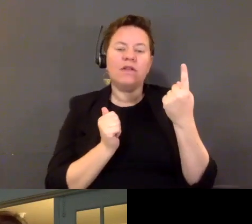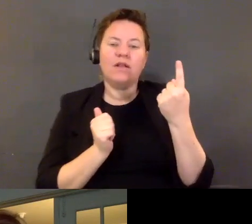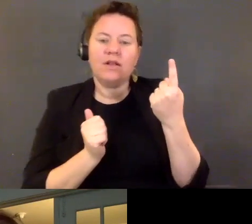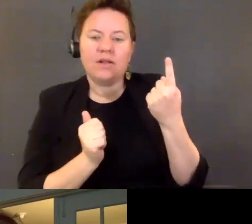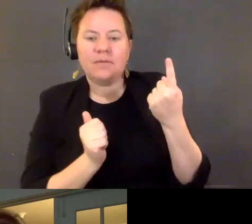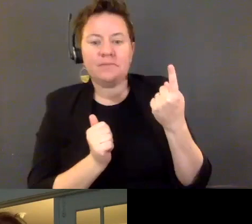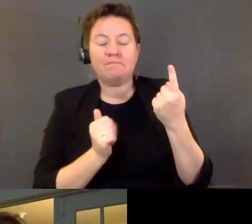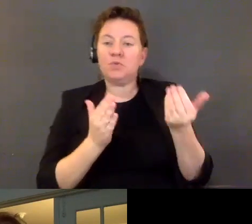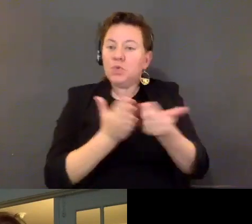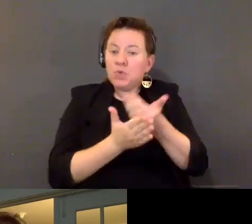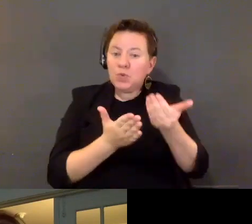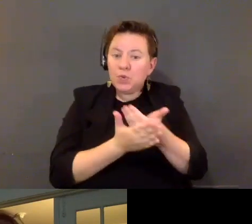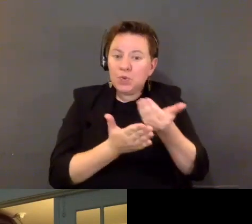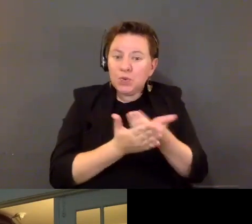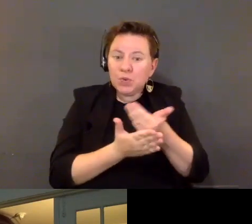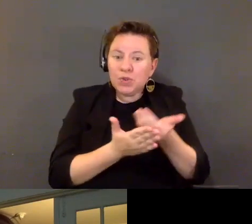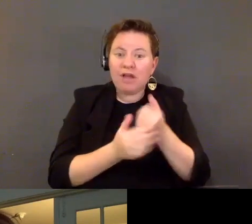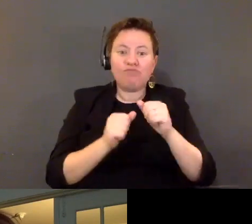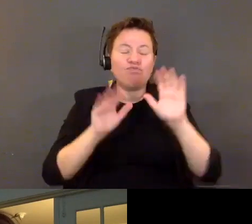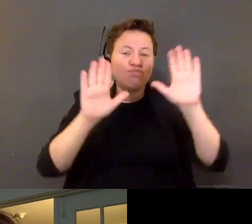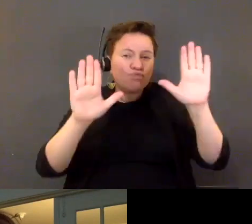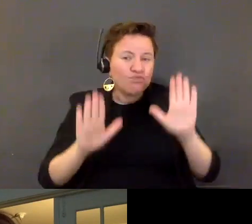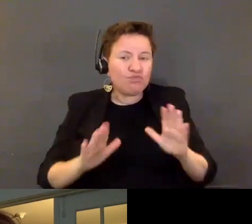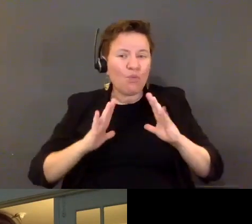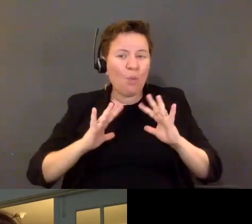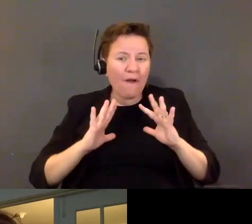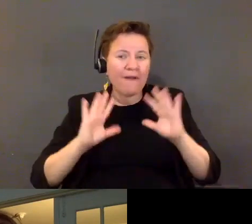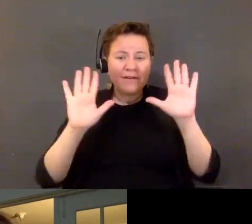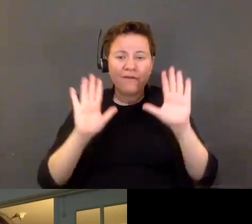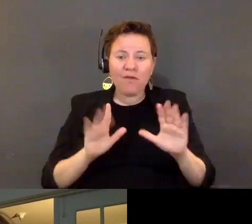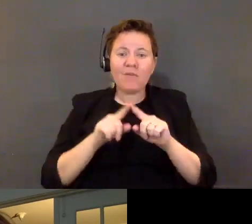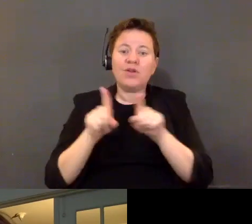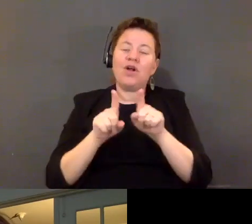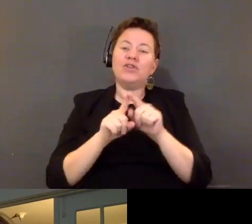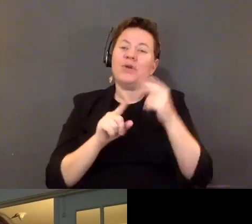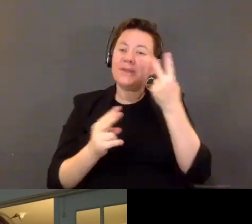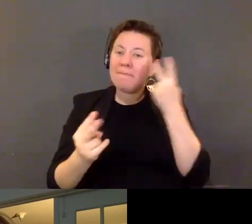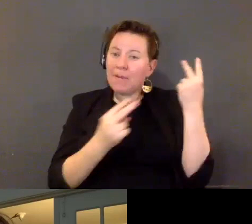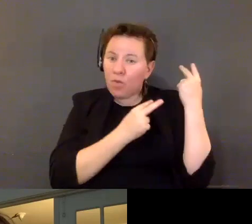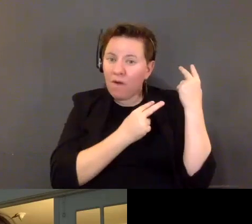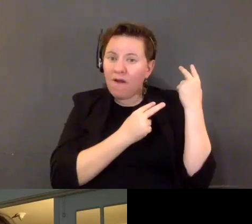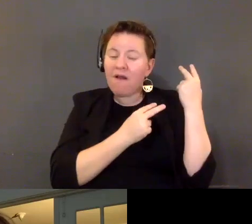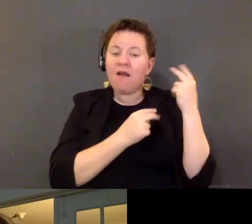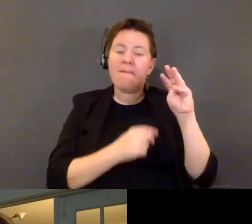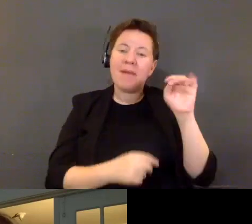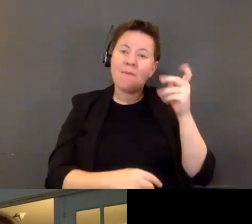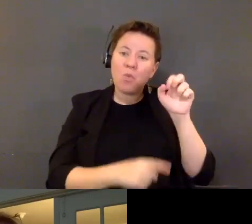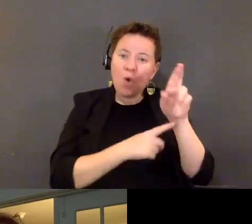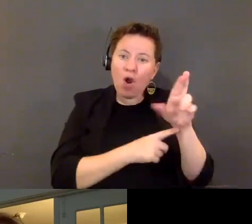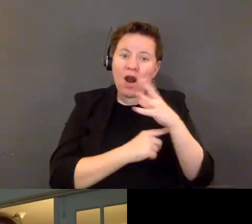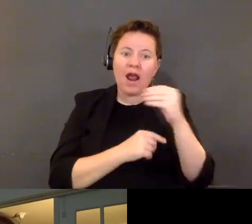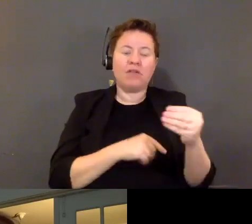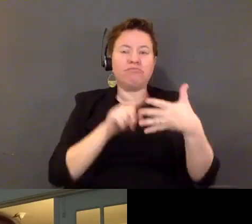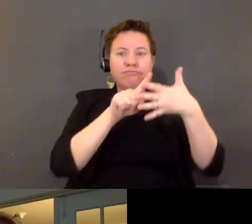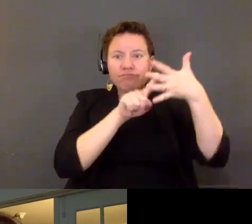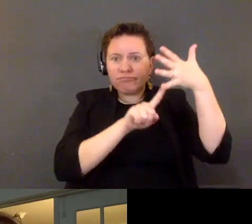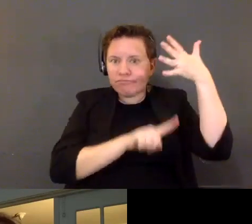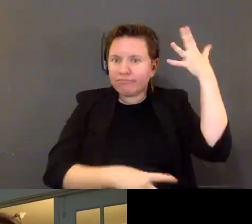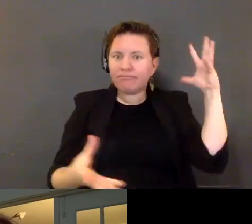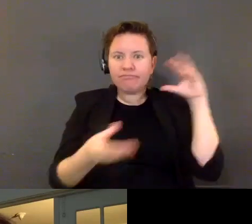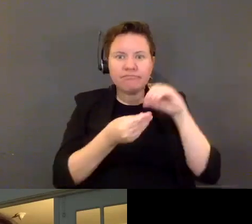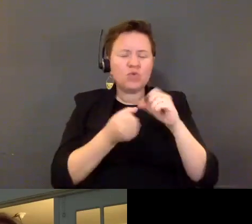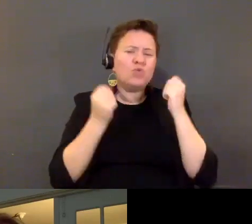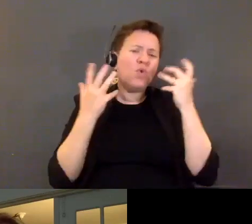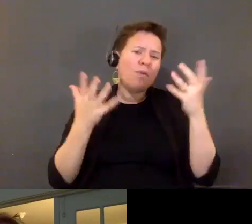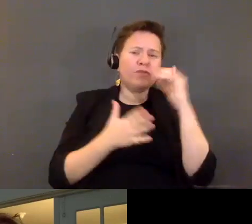new and wonderful but it's also a memoir and it's also a compendium of so much of your art and